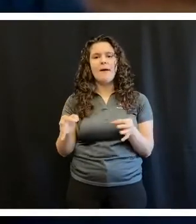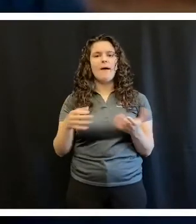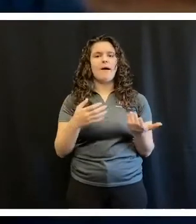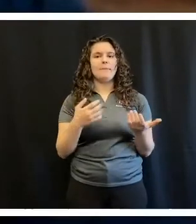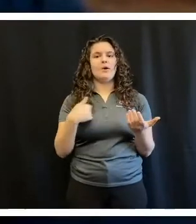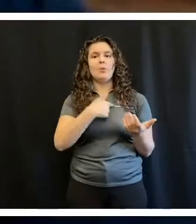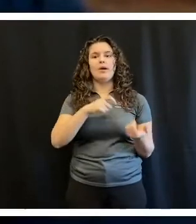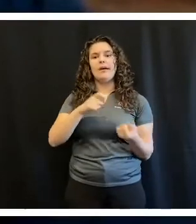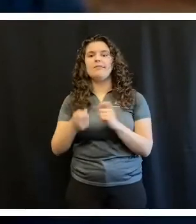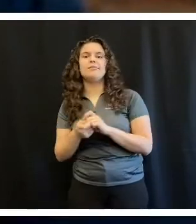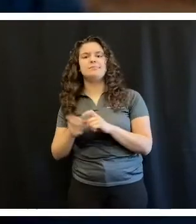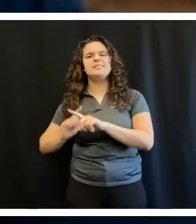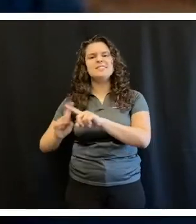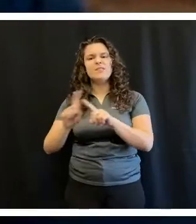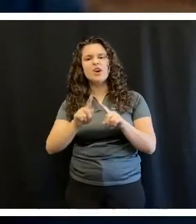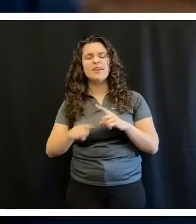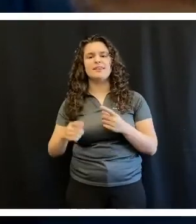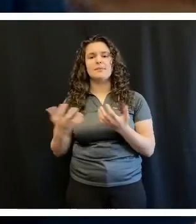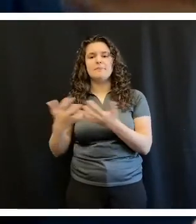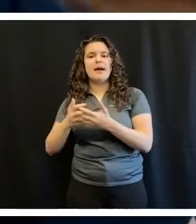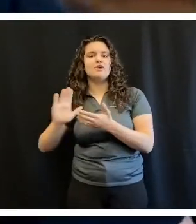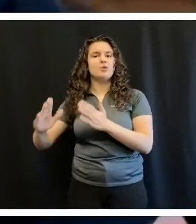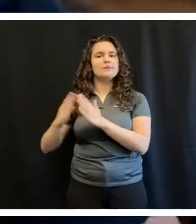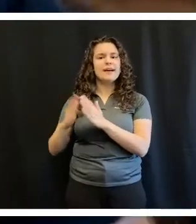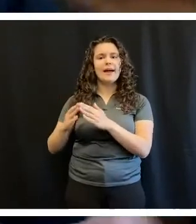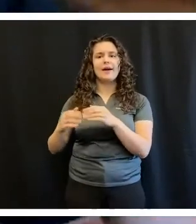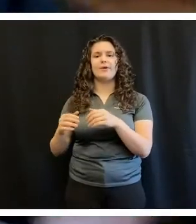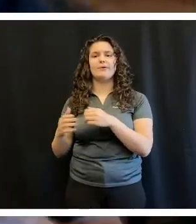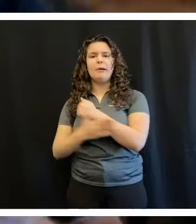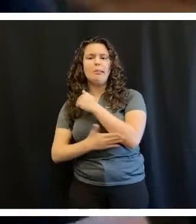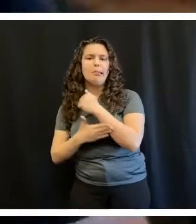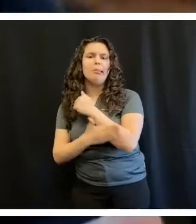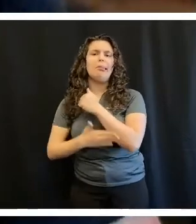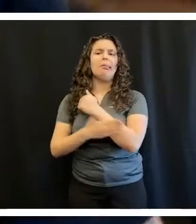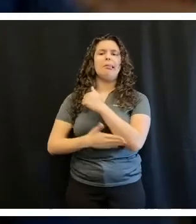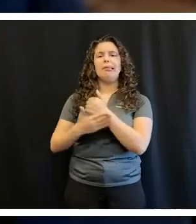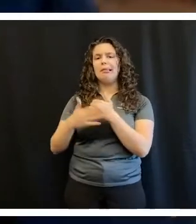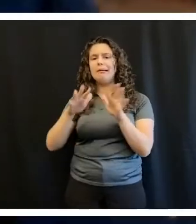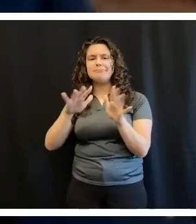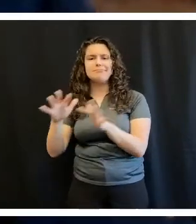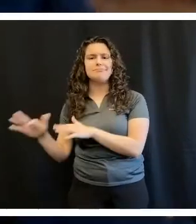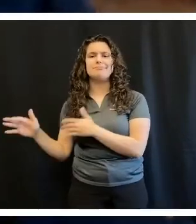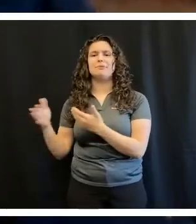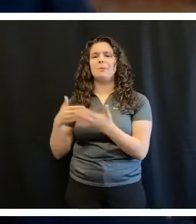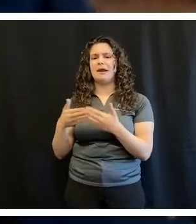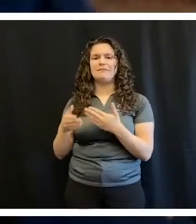Let's get one in honky-tonk. I mean, let's figure out how to take that and adapt it to every different type